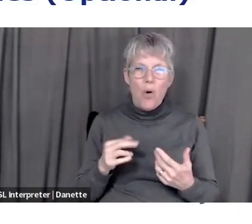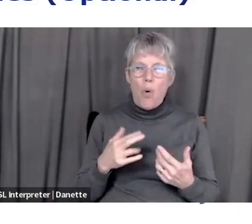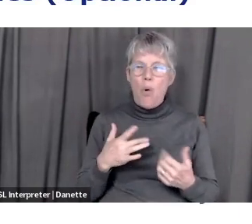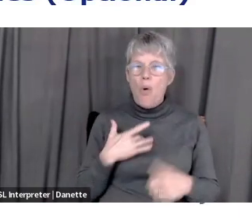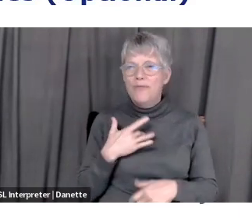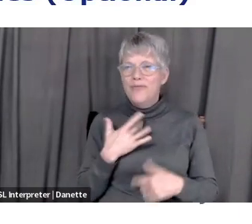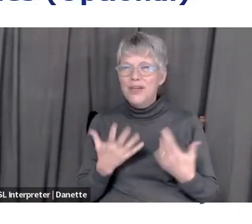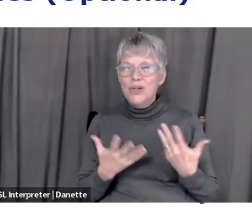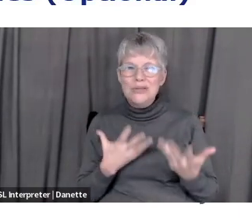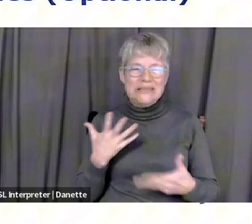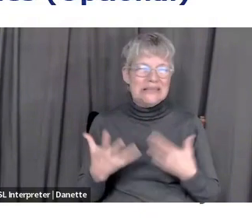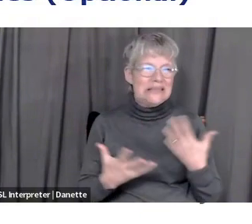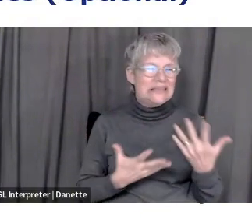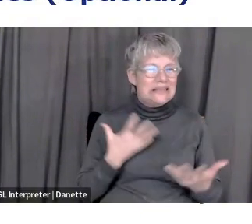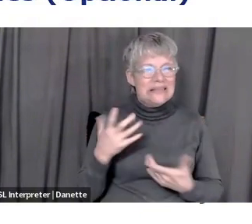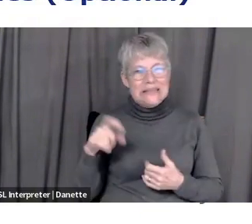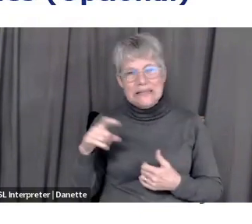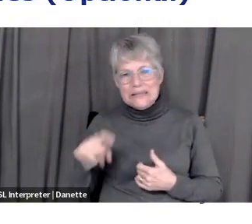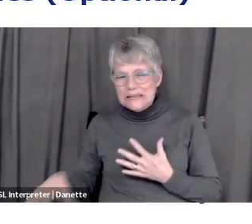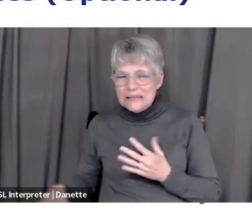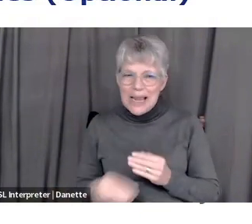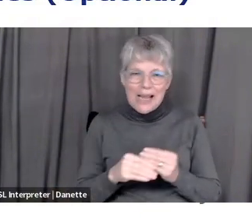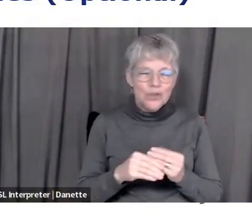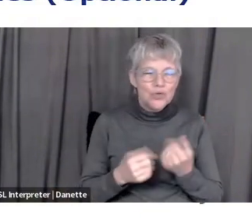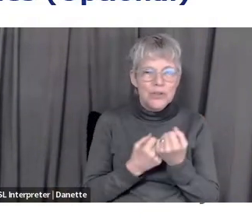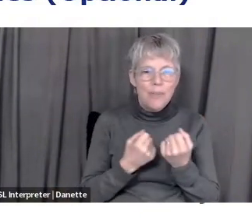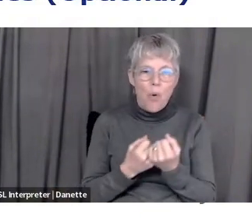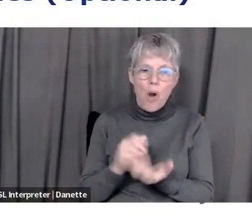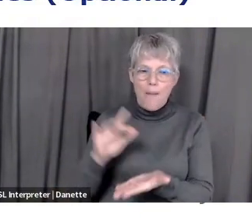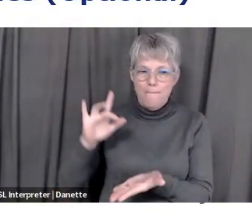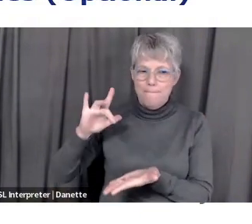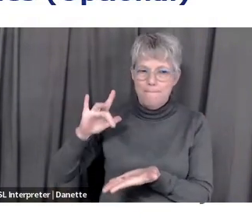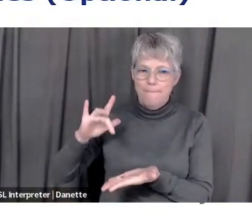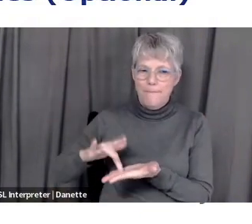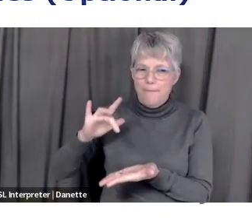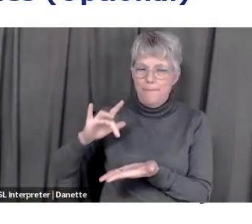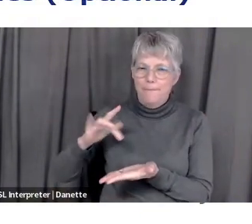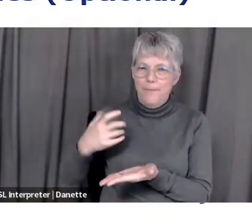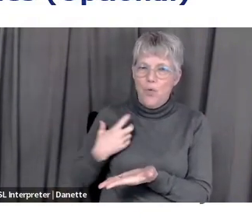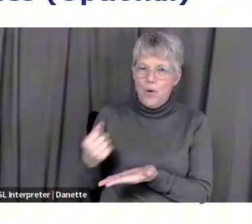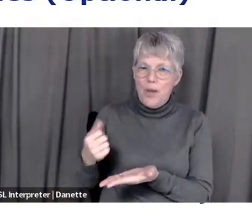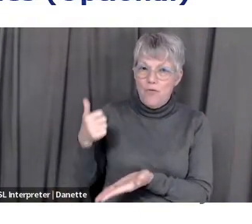they're just feeling like they, they just need some extra support, they can tap on that recovery help button.